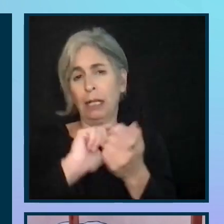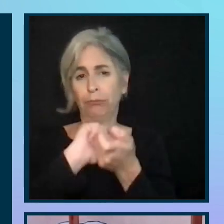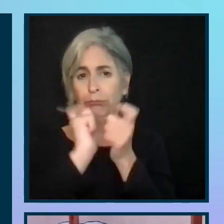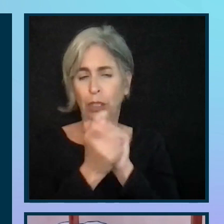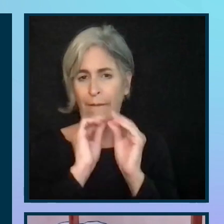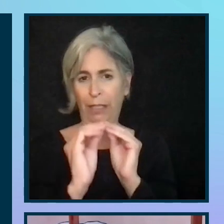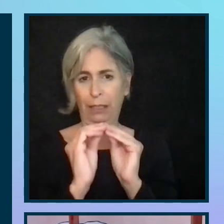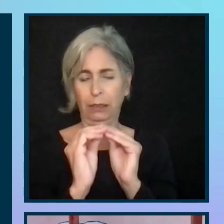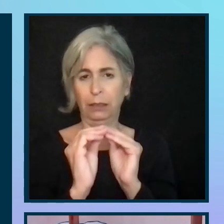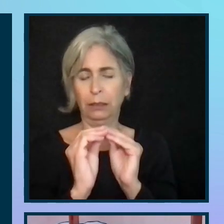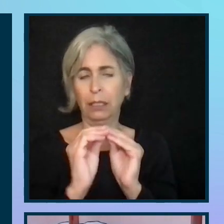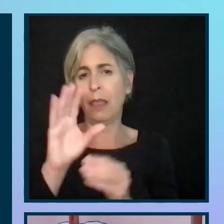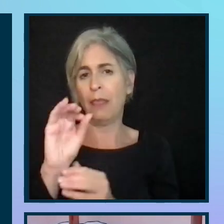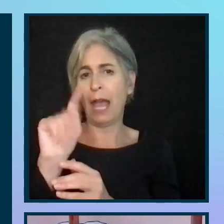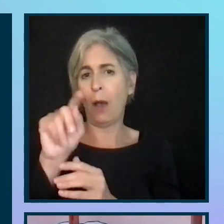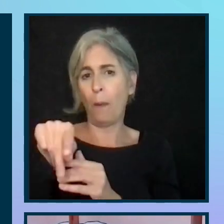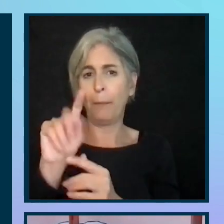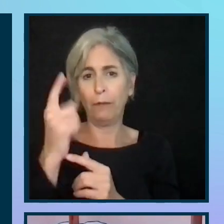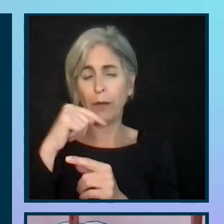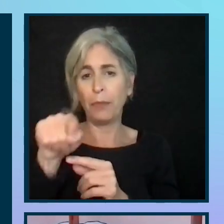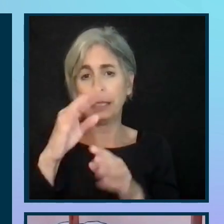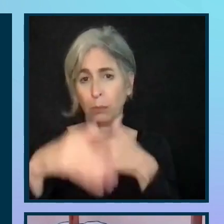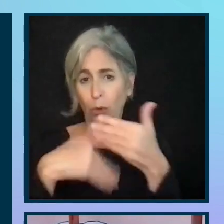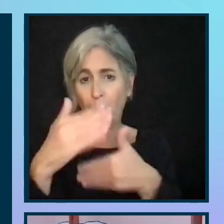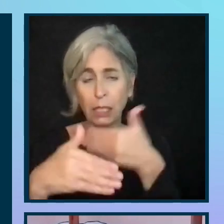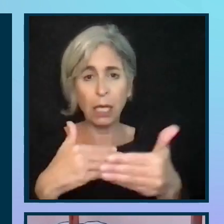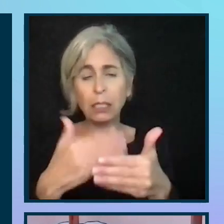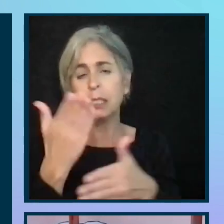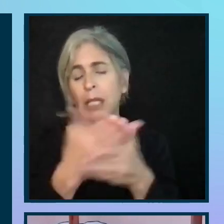In the output from this process, they also get some accessibility AC,